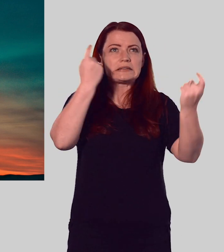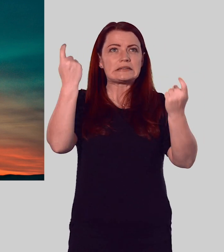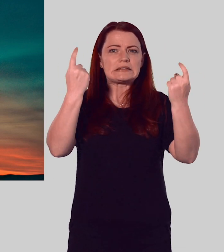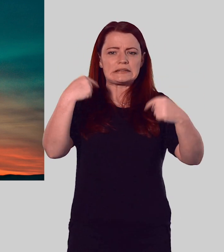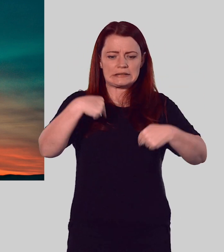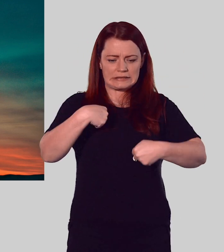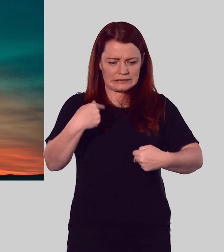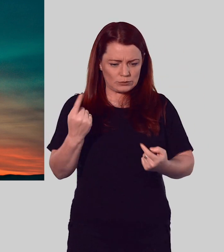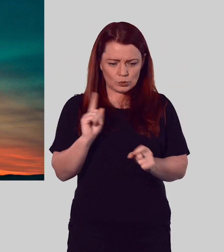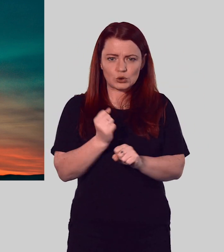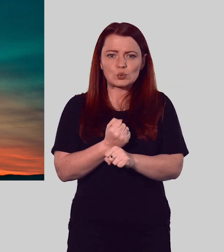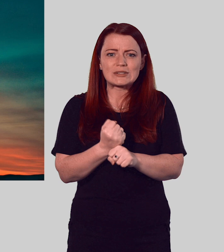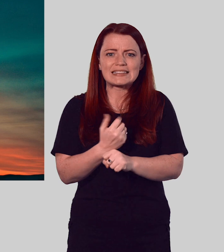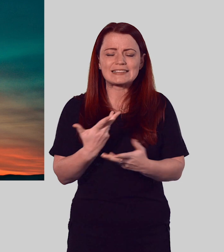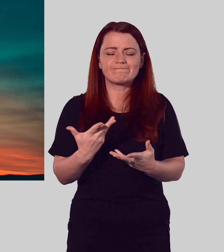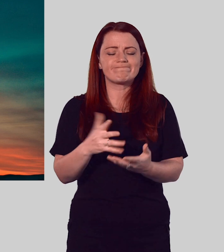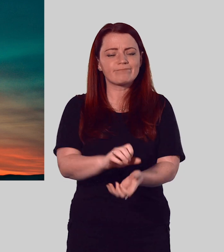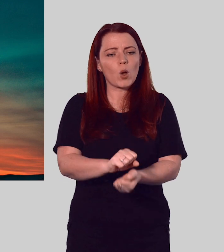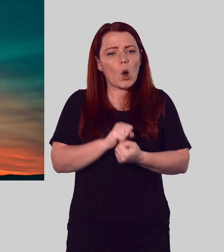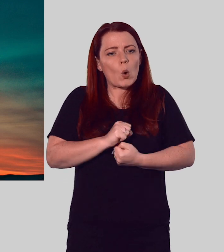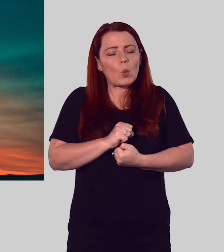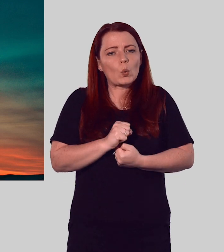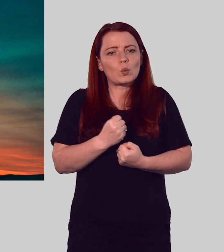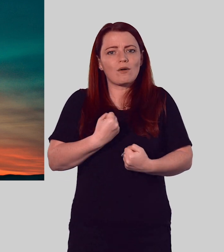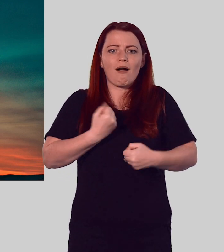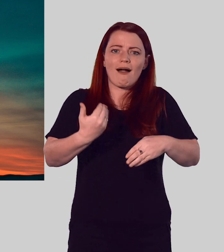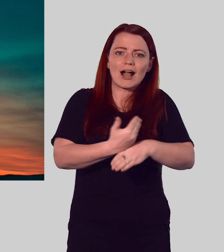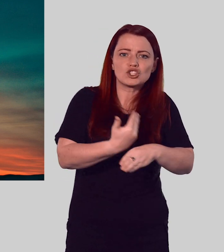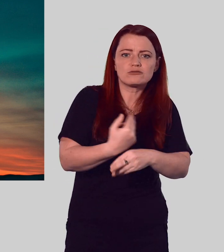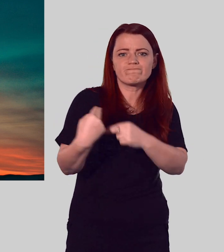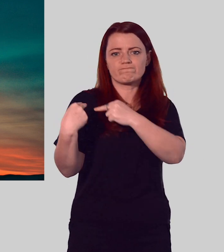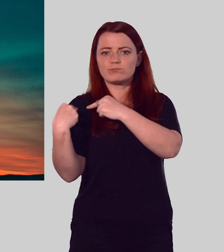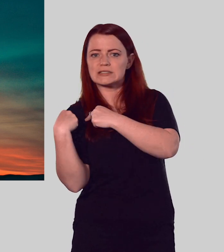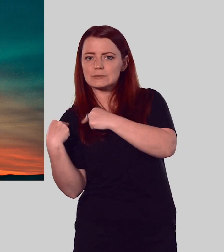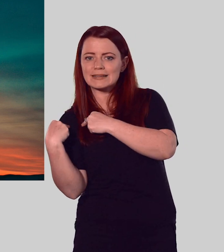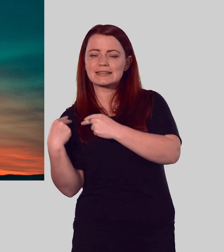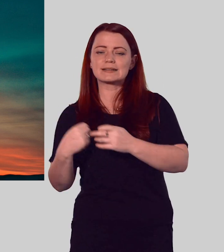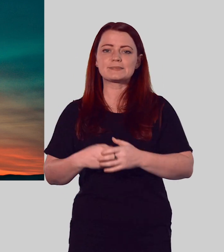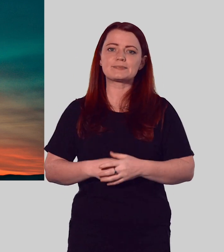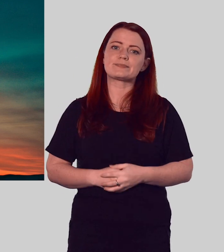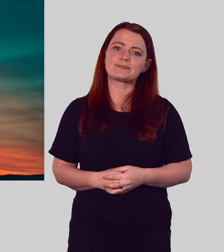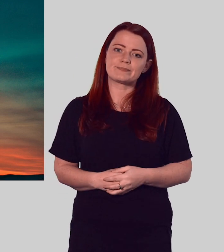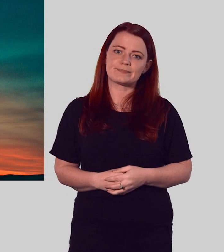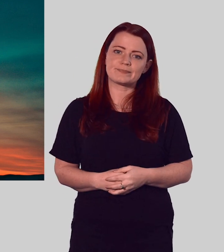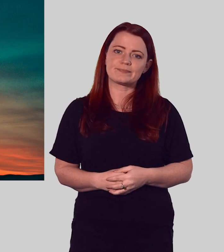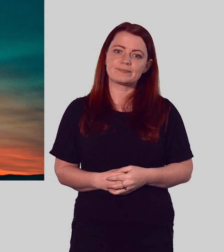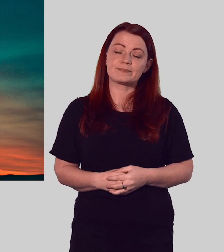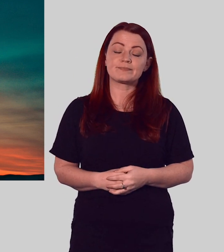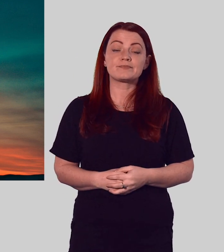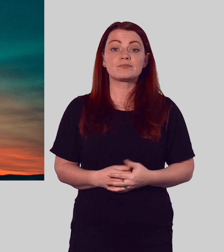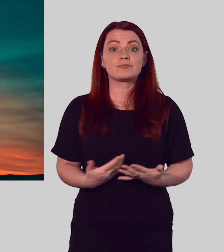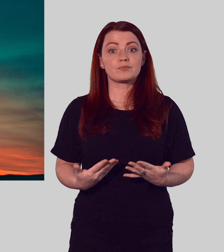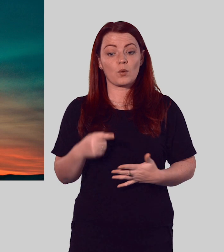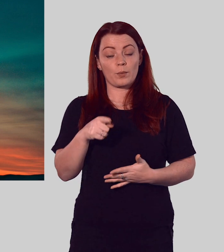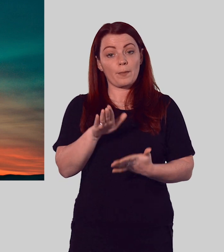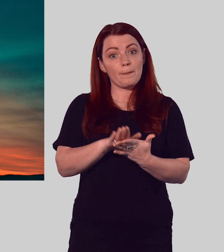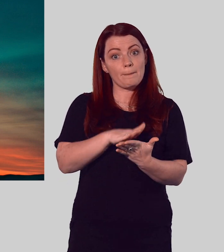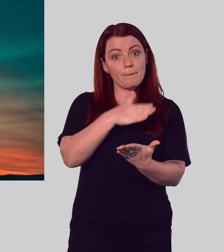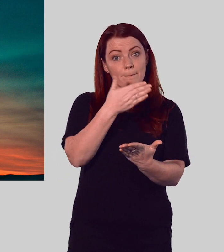doing and take ownership and responsibility. So the poem is